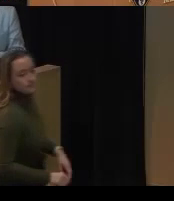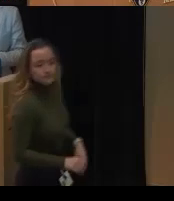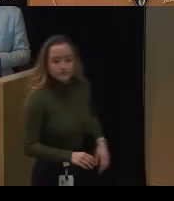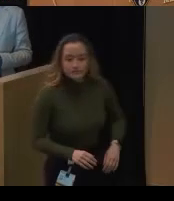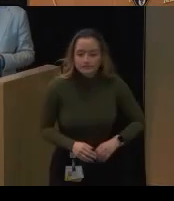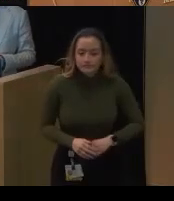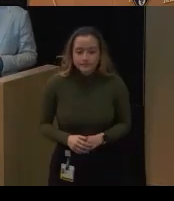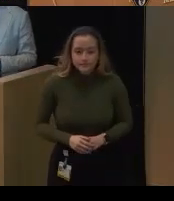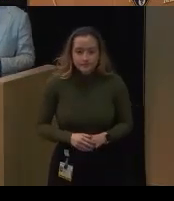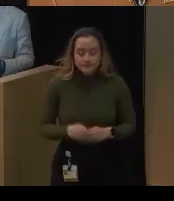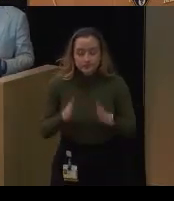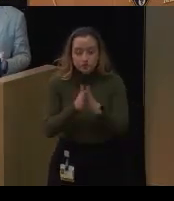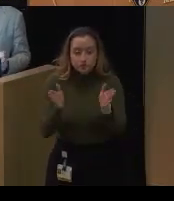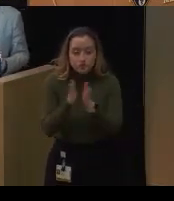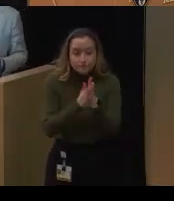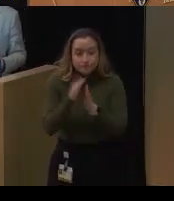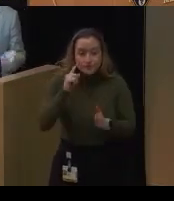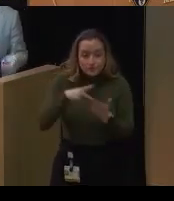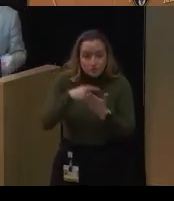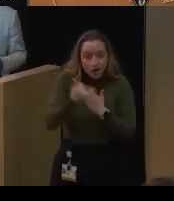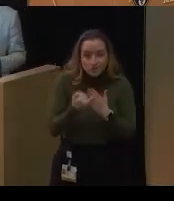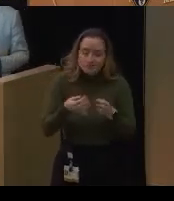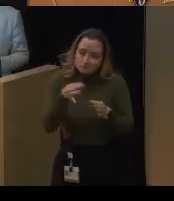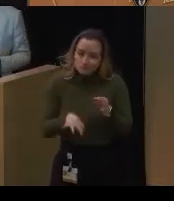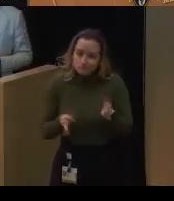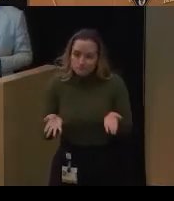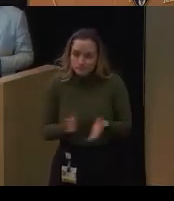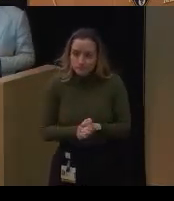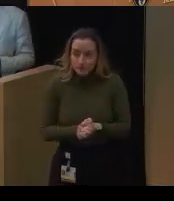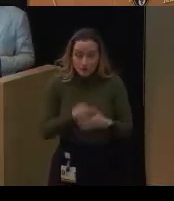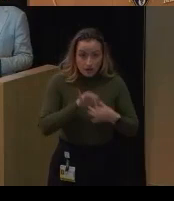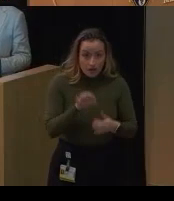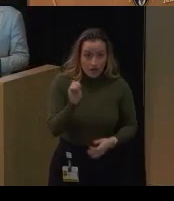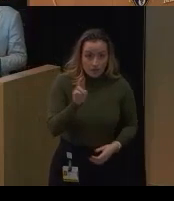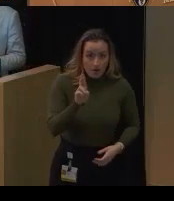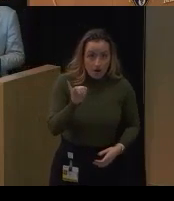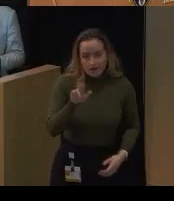is fairly simple and it has well it doesn't have much to do with MRI it's it's the idea that social